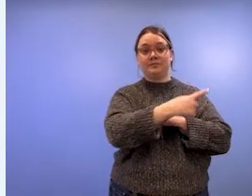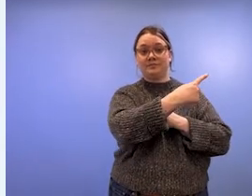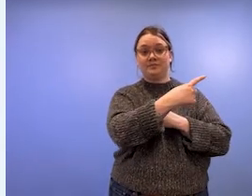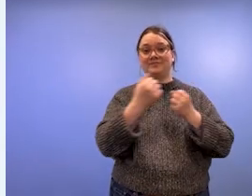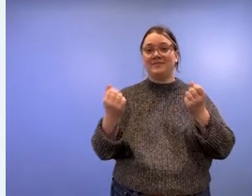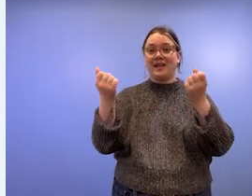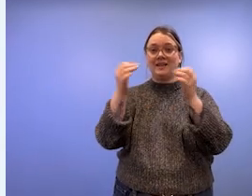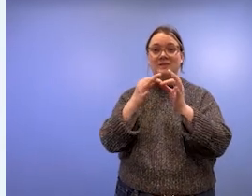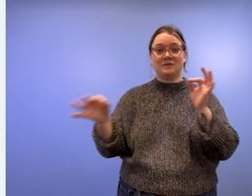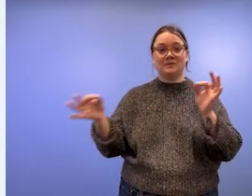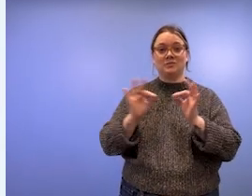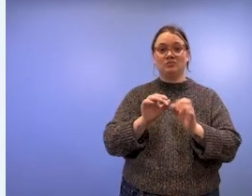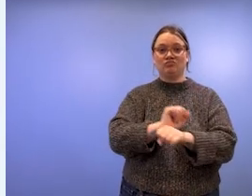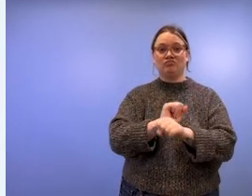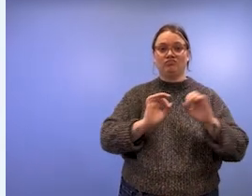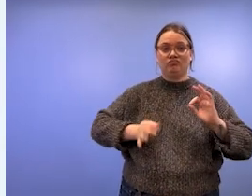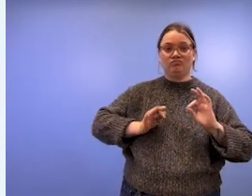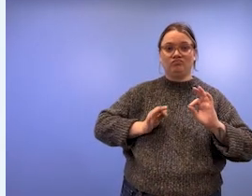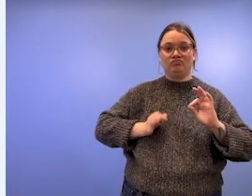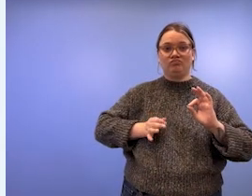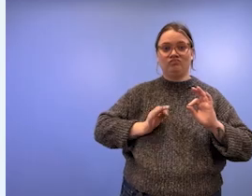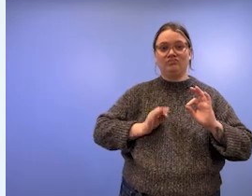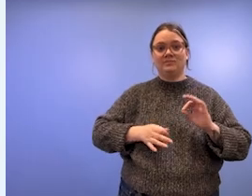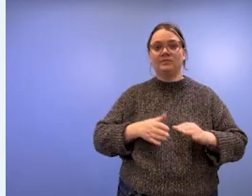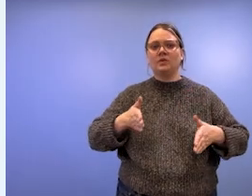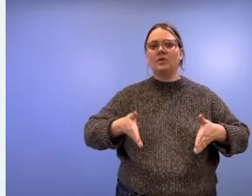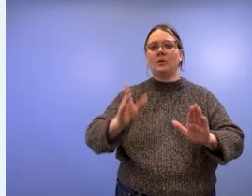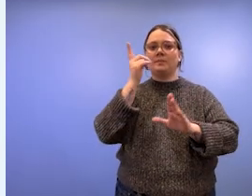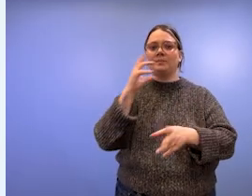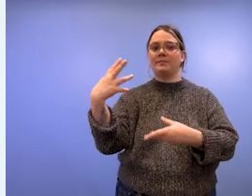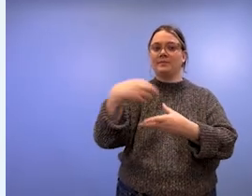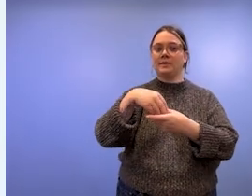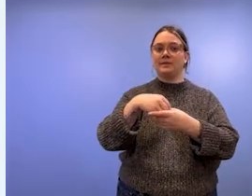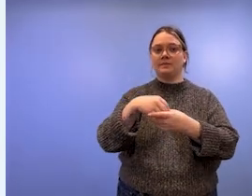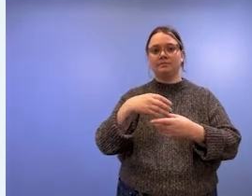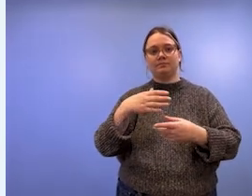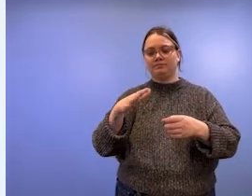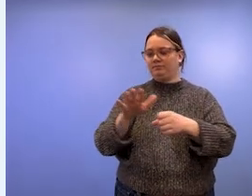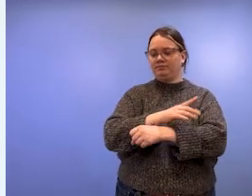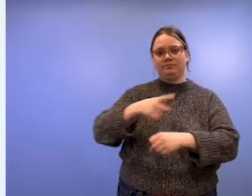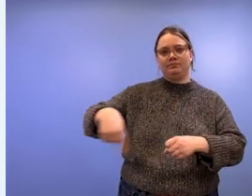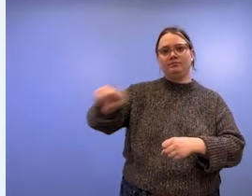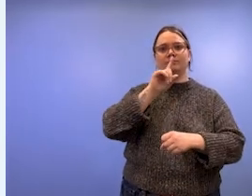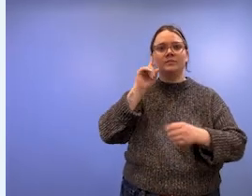at work, and this is an accommodation that can allow for the participation of members of the